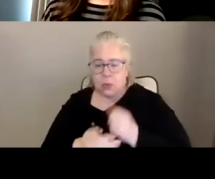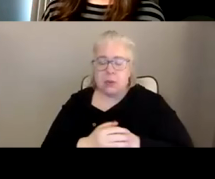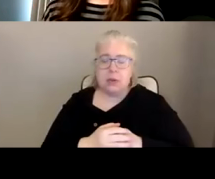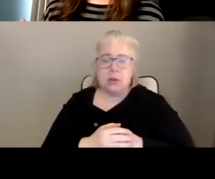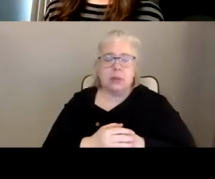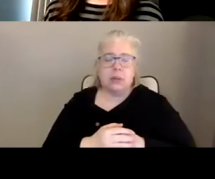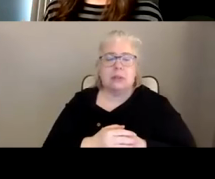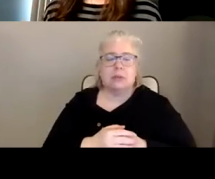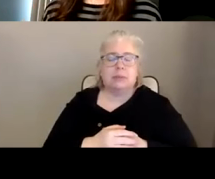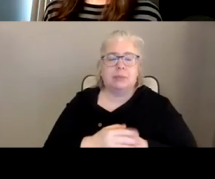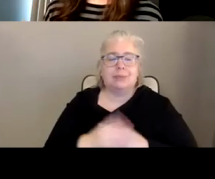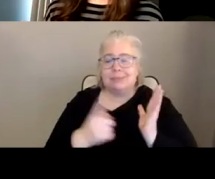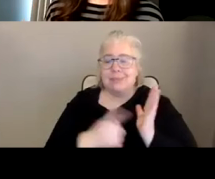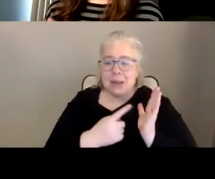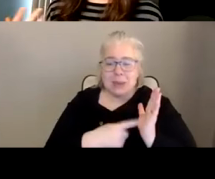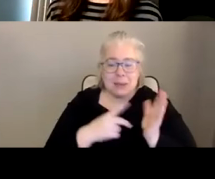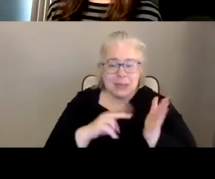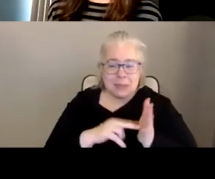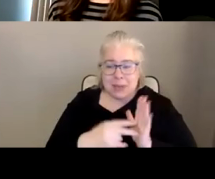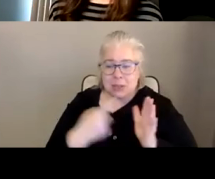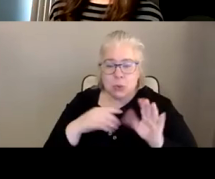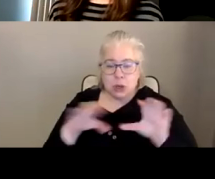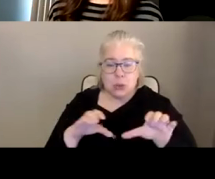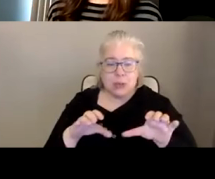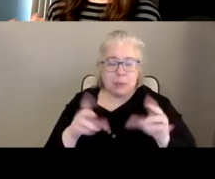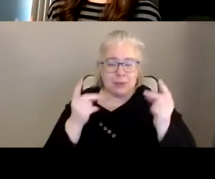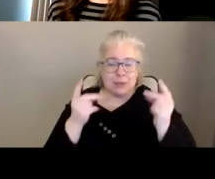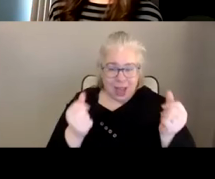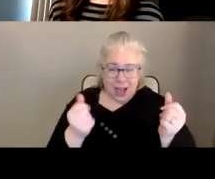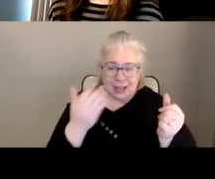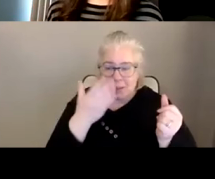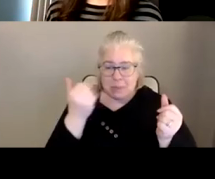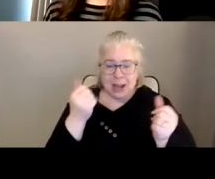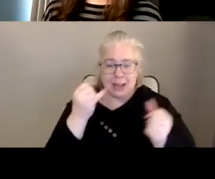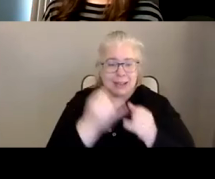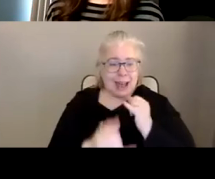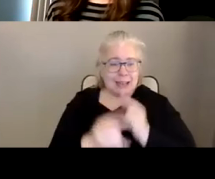And sometimes that means we're doing something very quickly because there is a fast deadline that's come up.